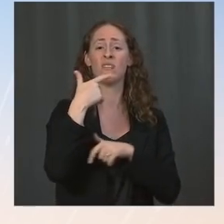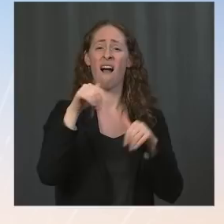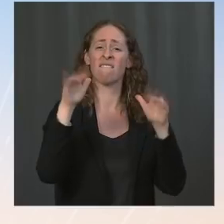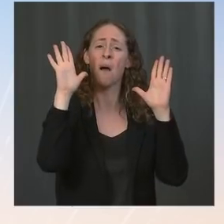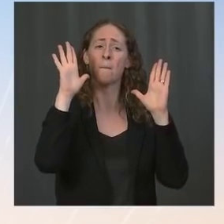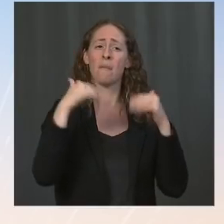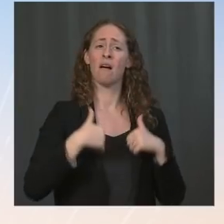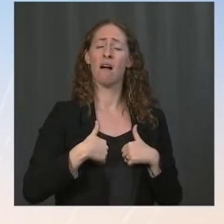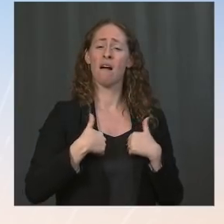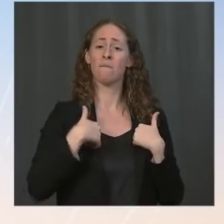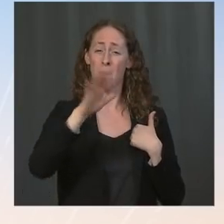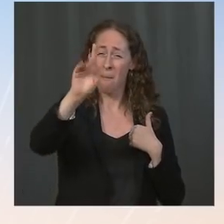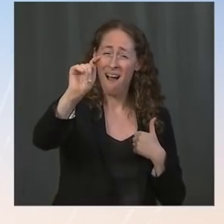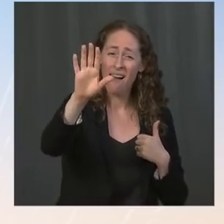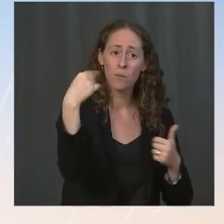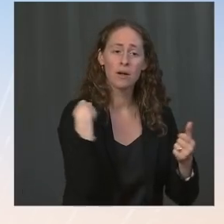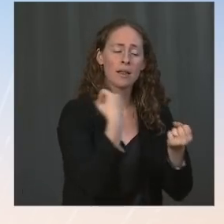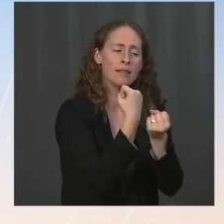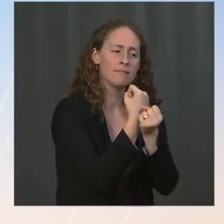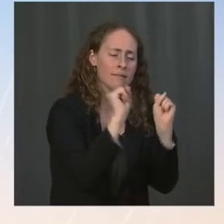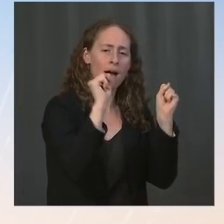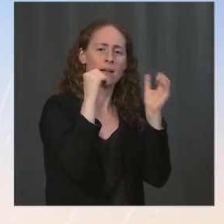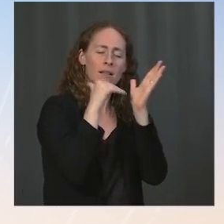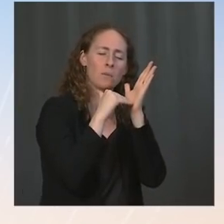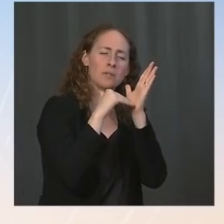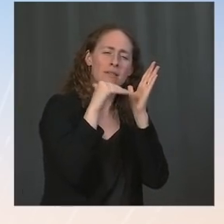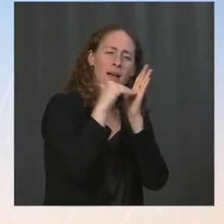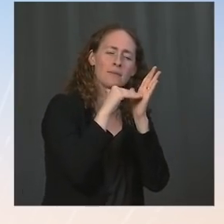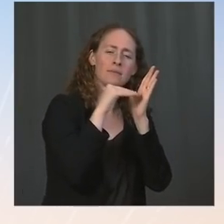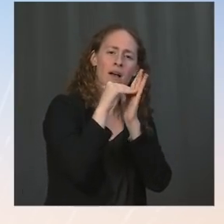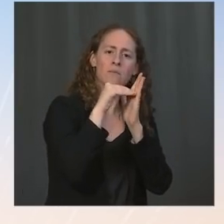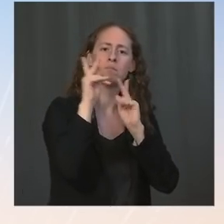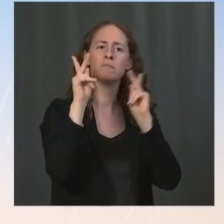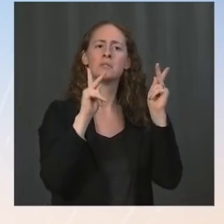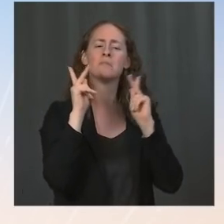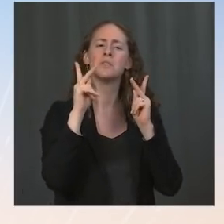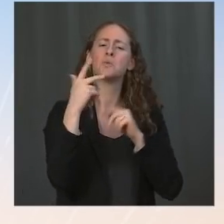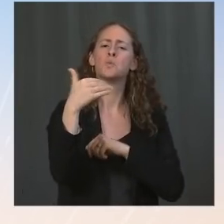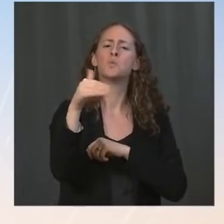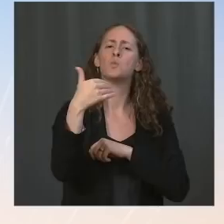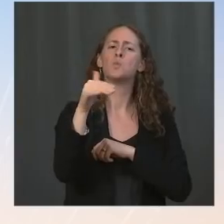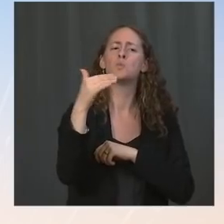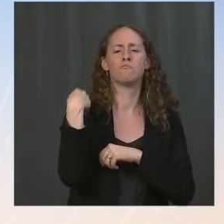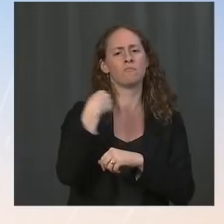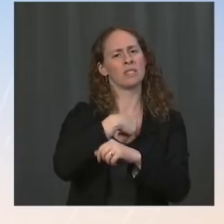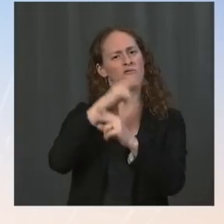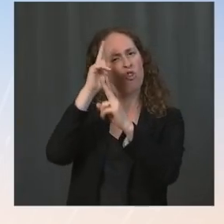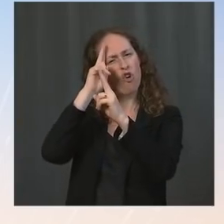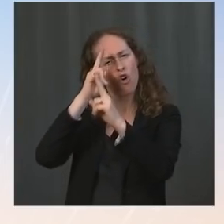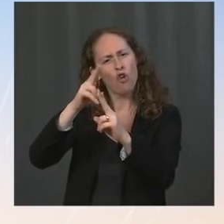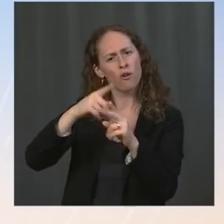And that is something that is -- should be honored, should be valued, and we will continue to look for ways to do that.